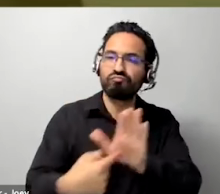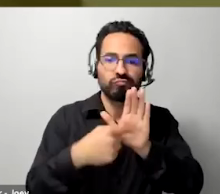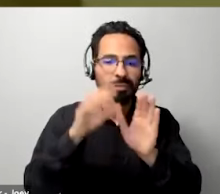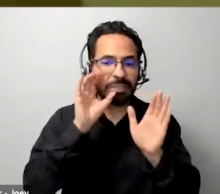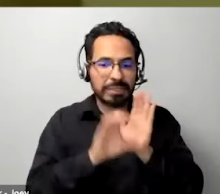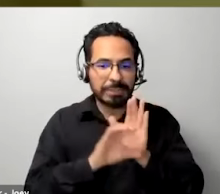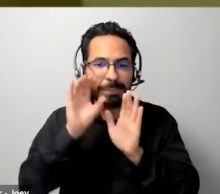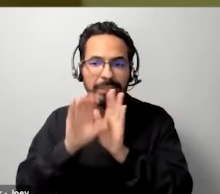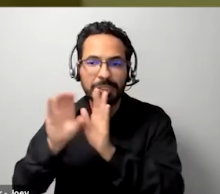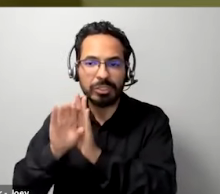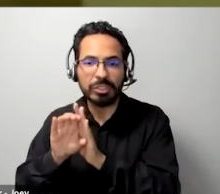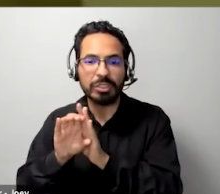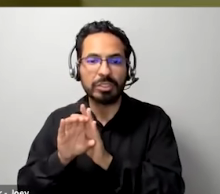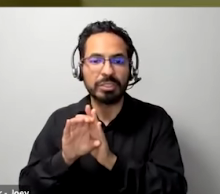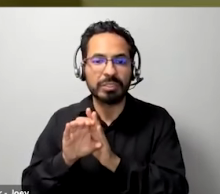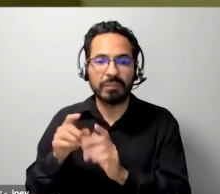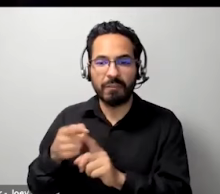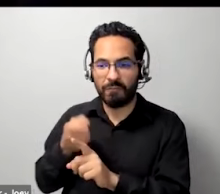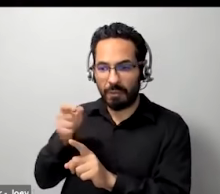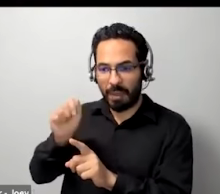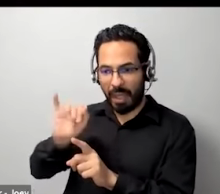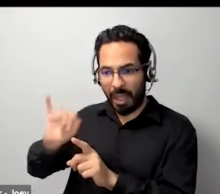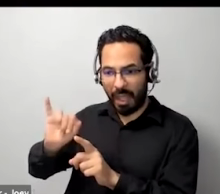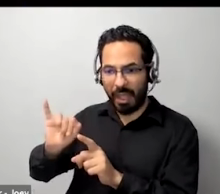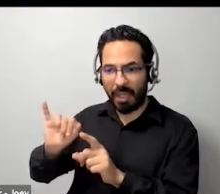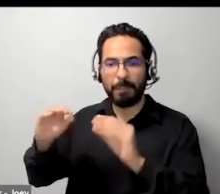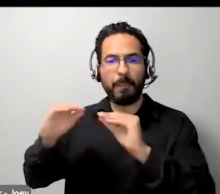that are being created by AI in an accessible way."